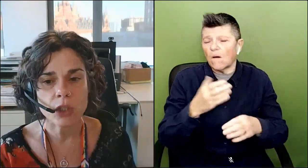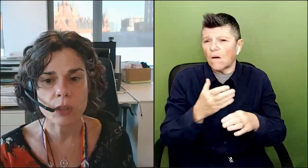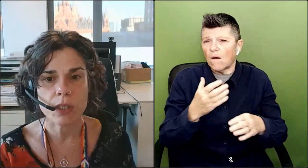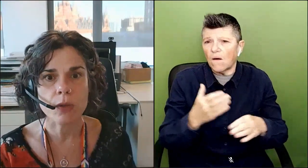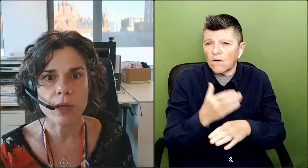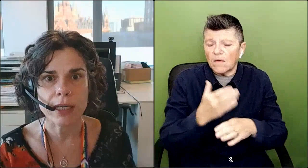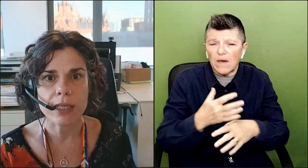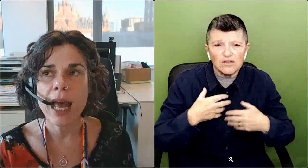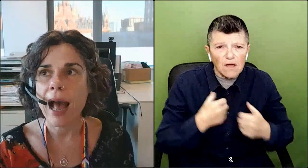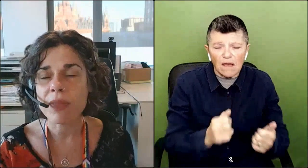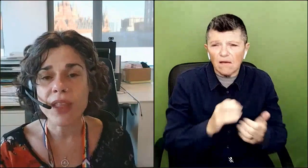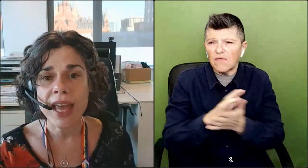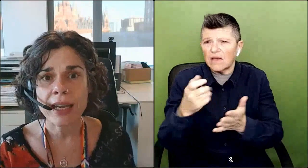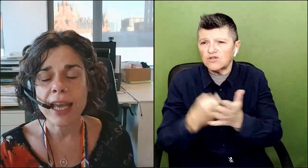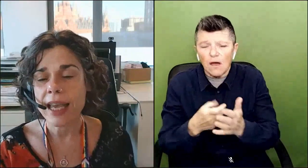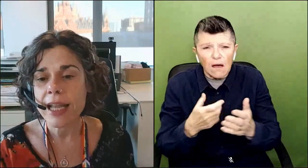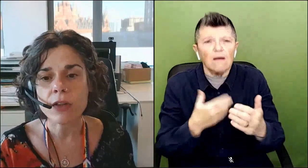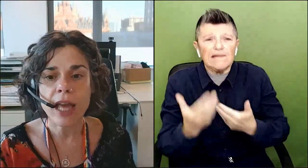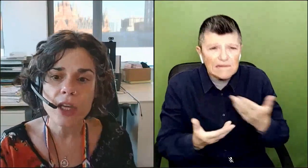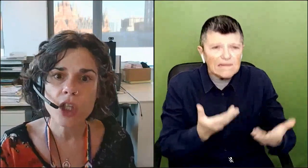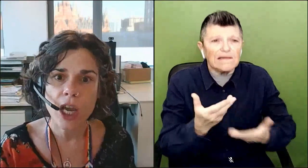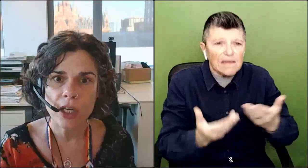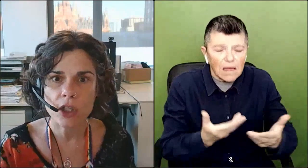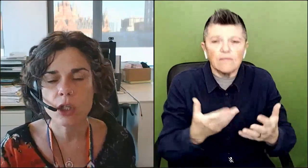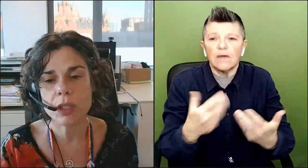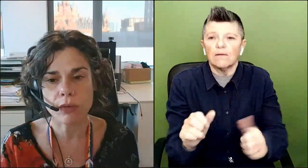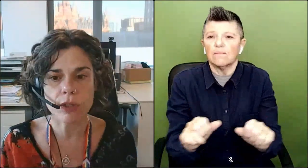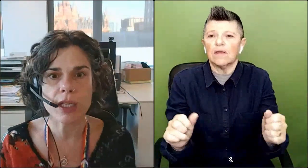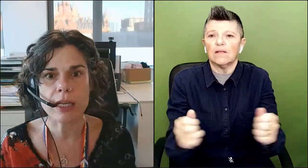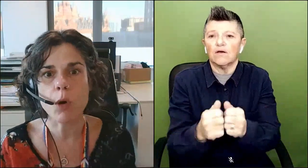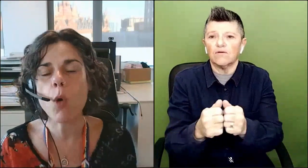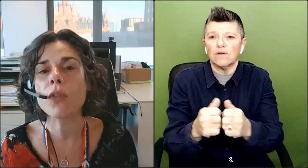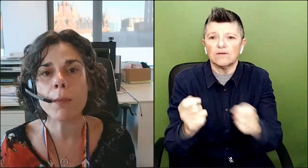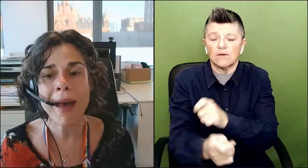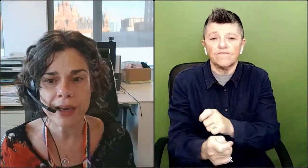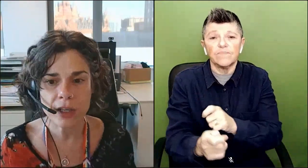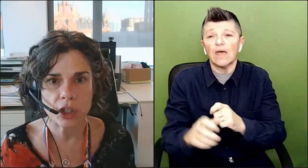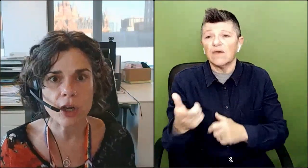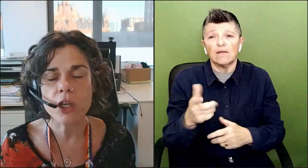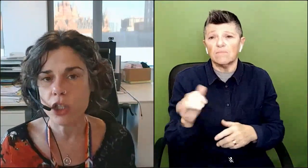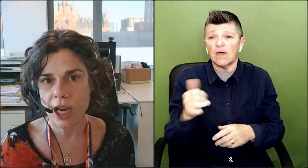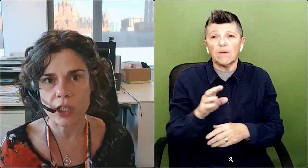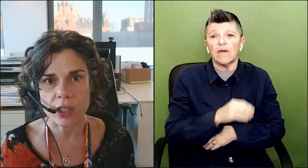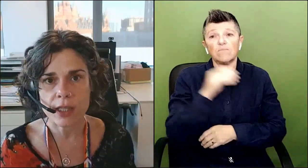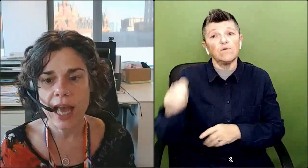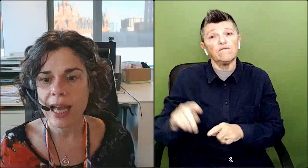adjustments agreed, and then either they change to a different team or their manager changes,